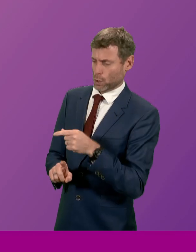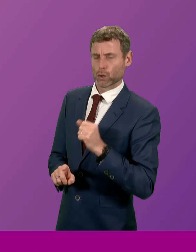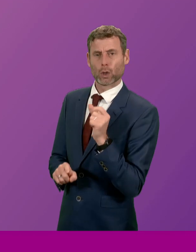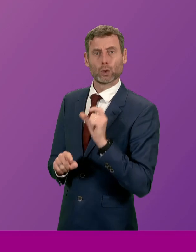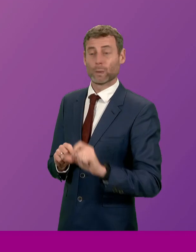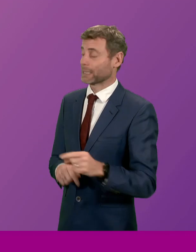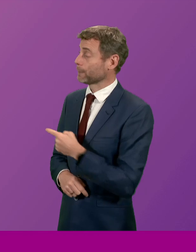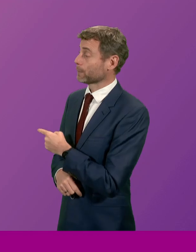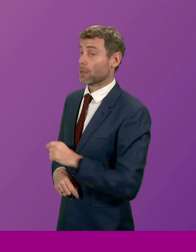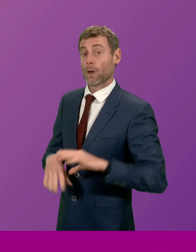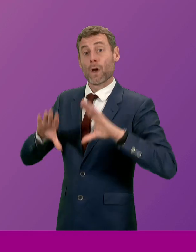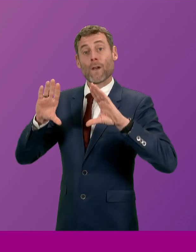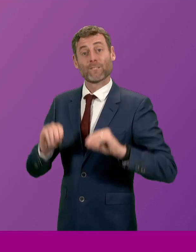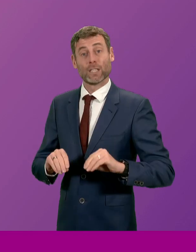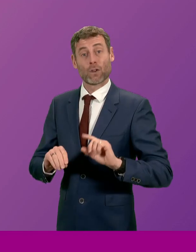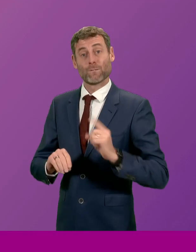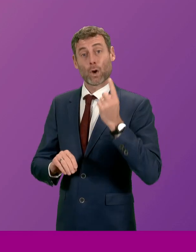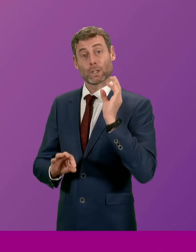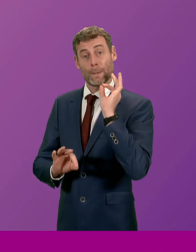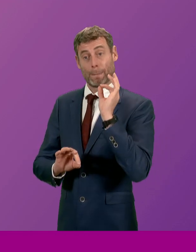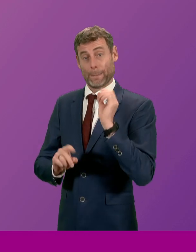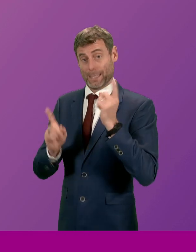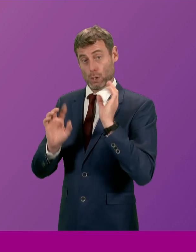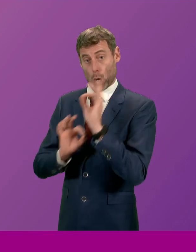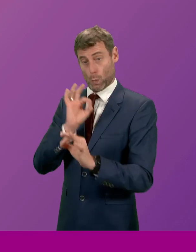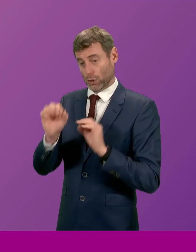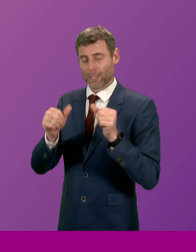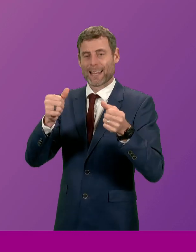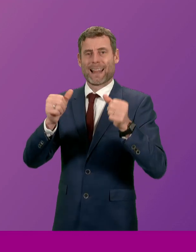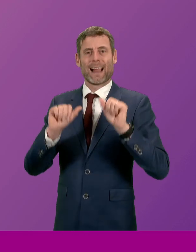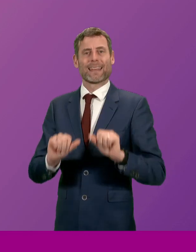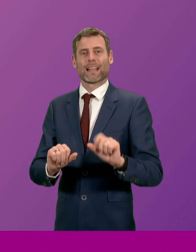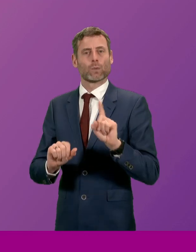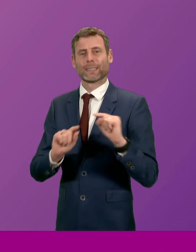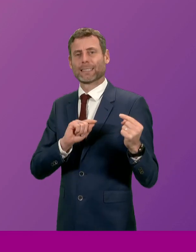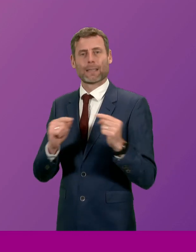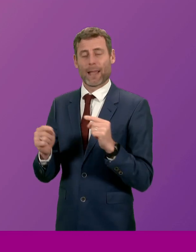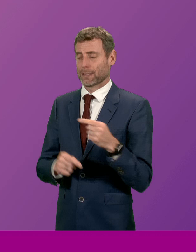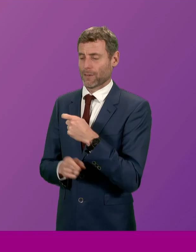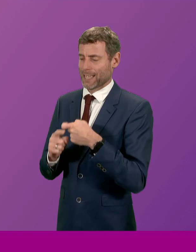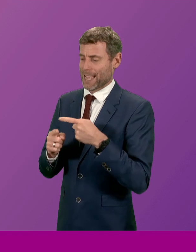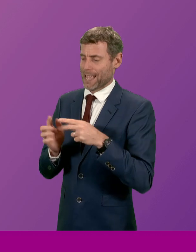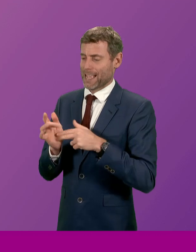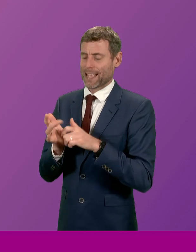That concludes First Minister’s question time. The next item of business is a members’ business debate in the name of Kenneth Gibson. There will be